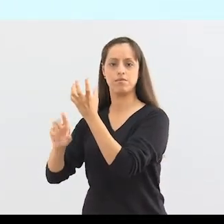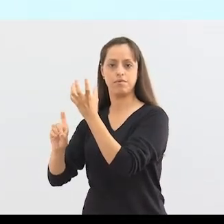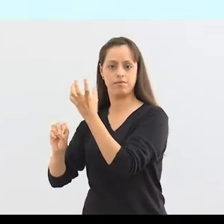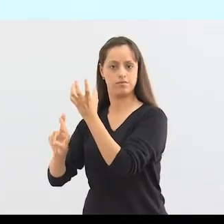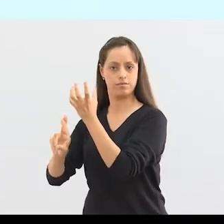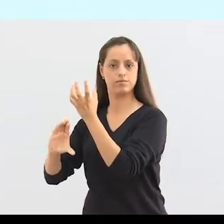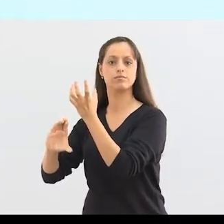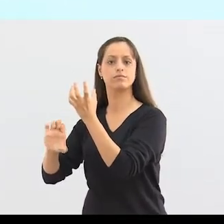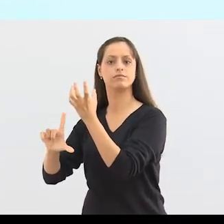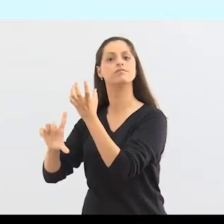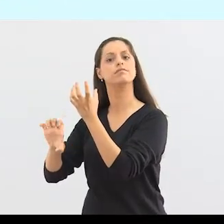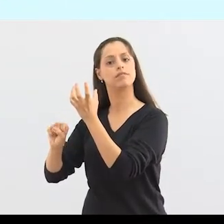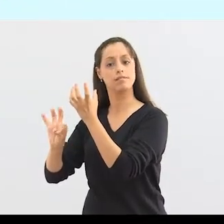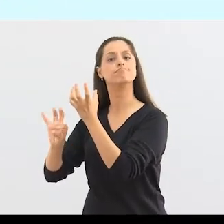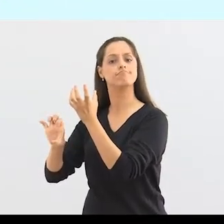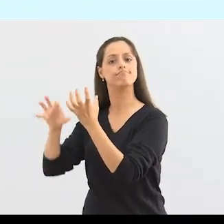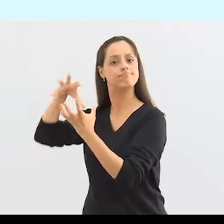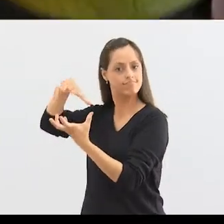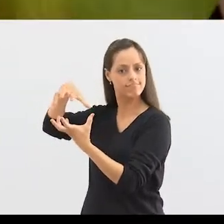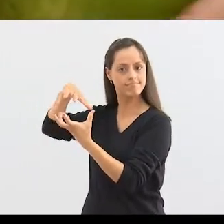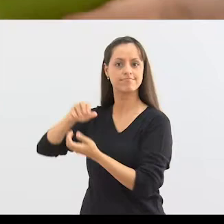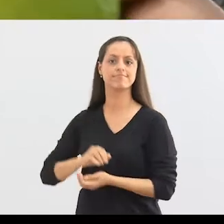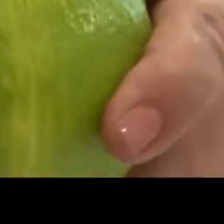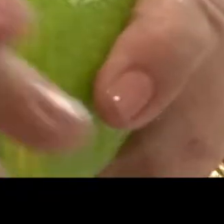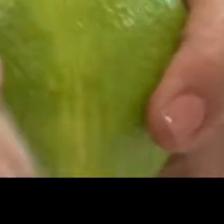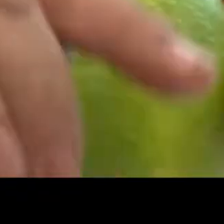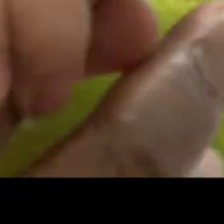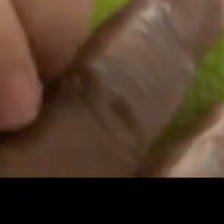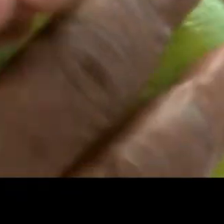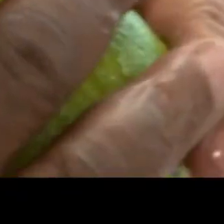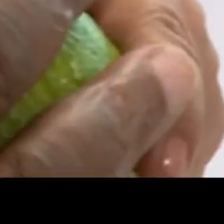giving me access to the information they passed to everyone else.